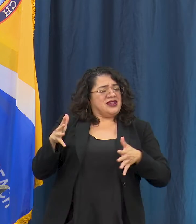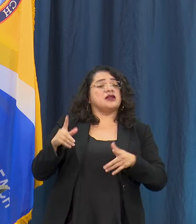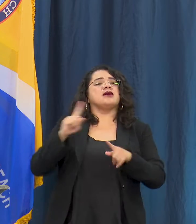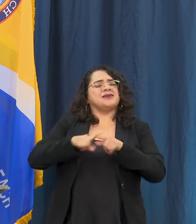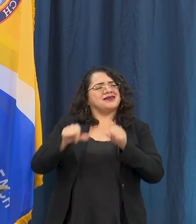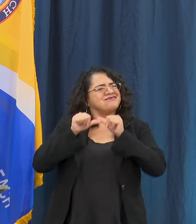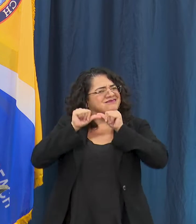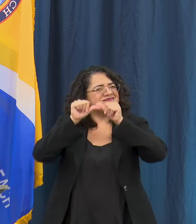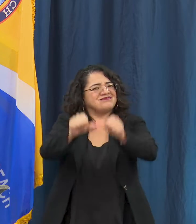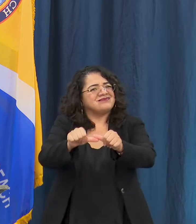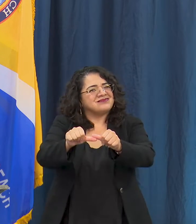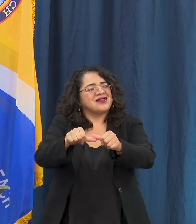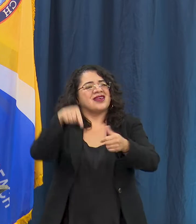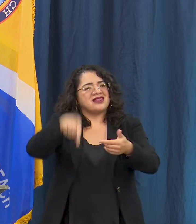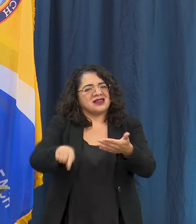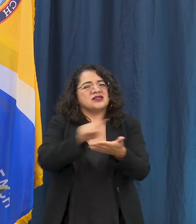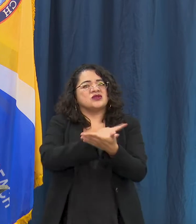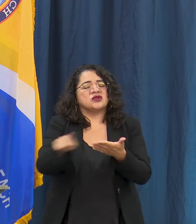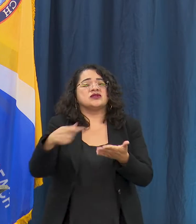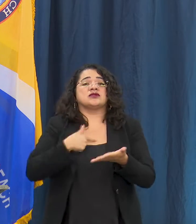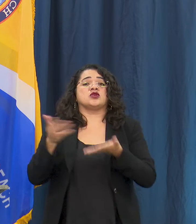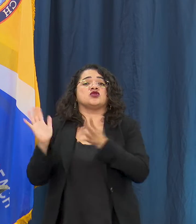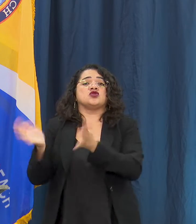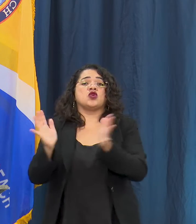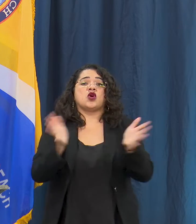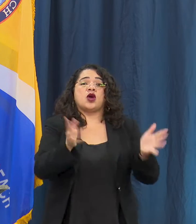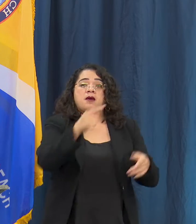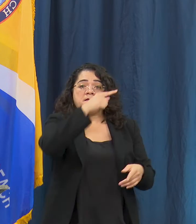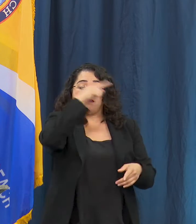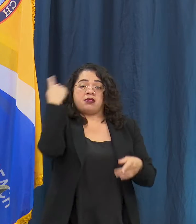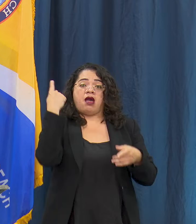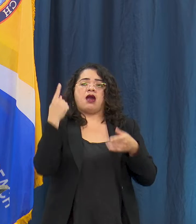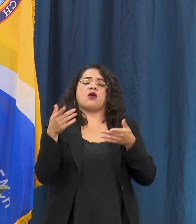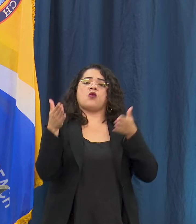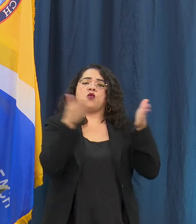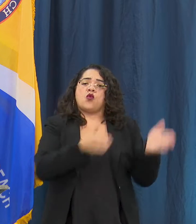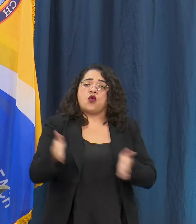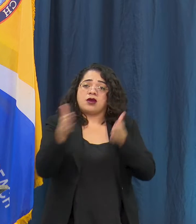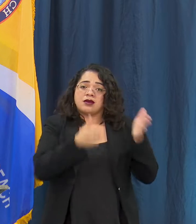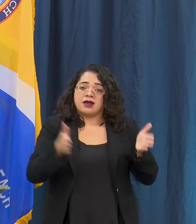conversations with Black organizers, students, and leaders in our city to